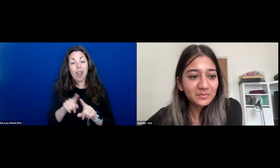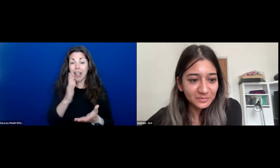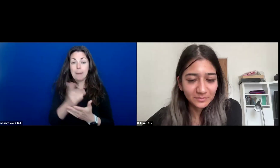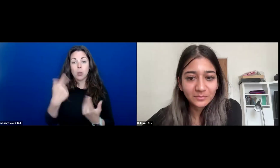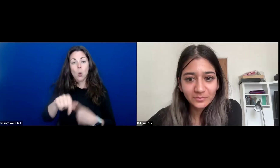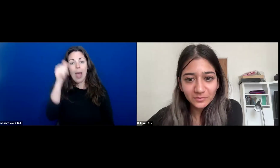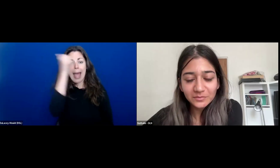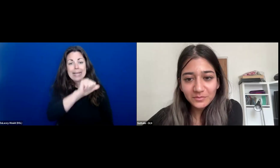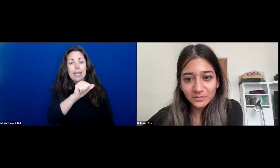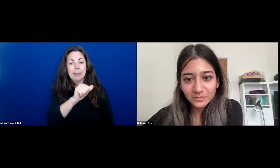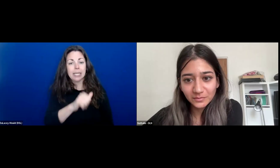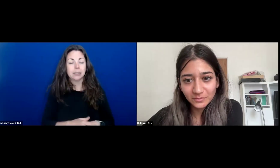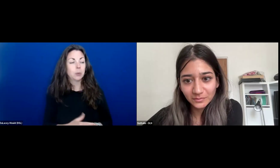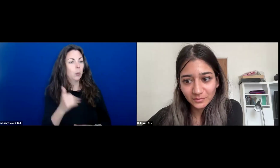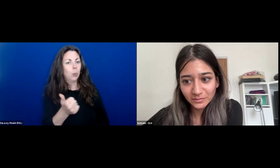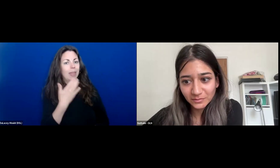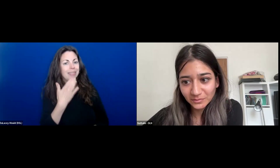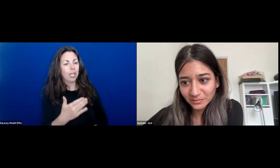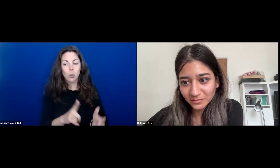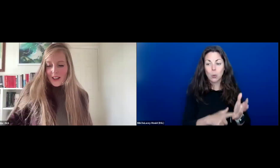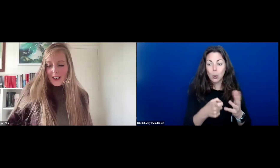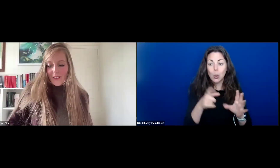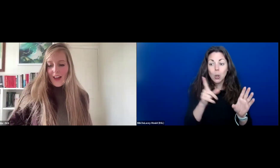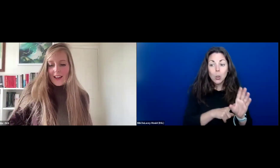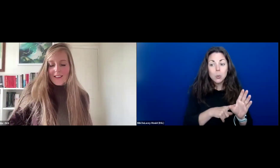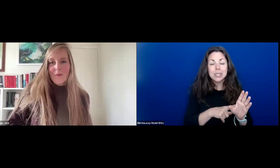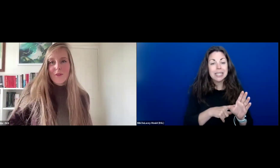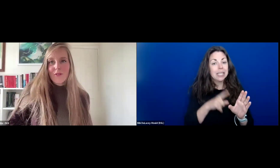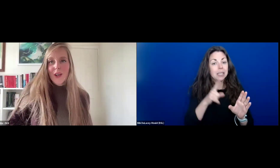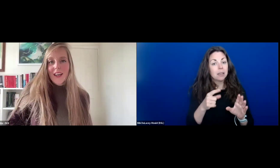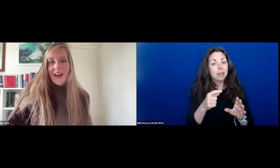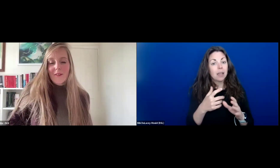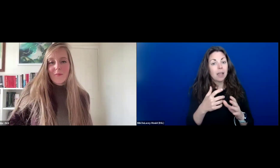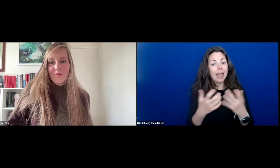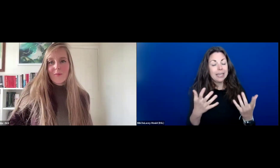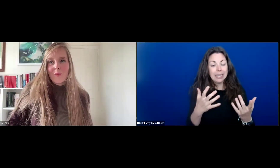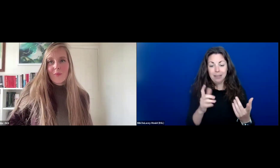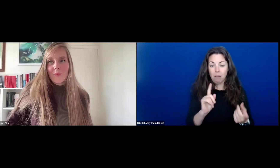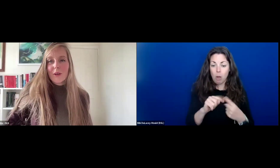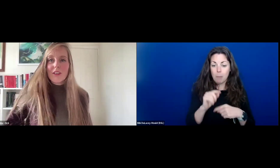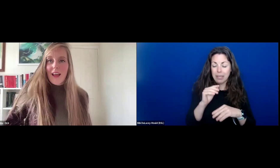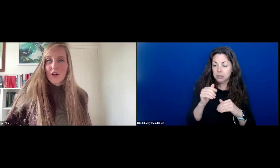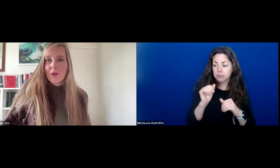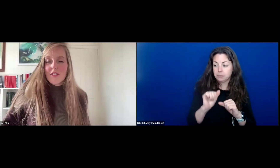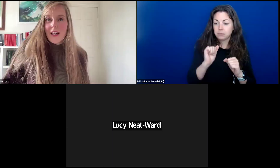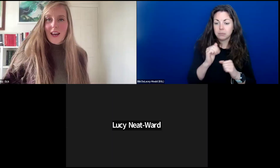Thank you so much. And Lucy, can I bring you in just quickly on that in terms of building that community,